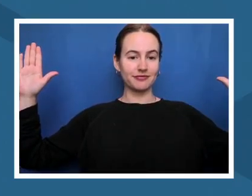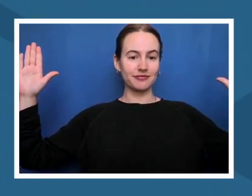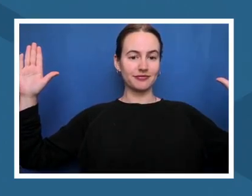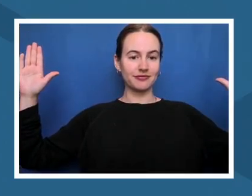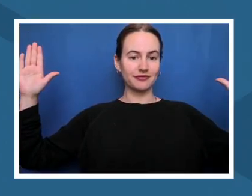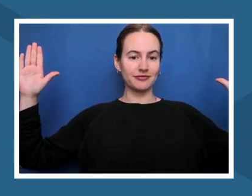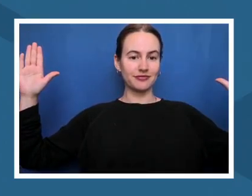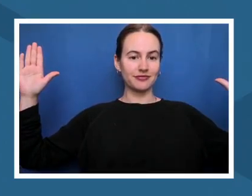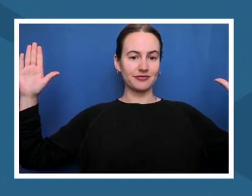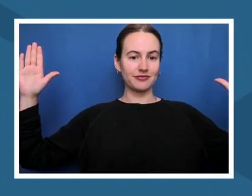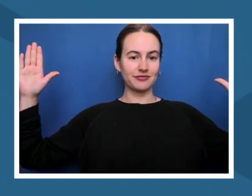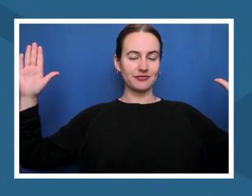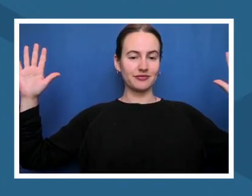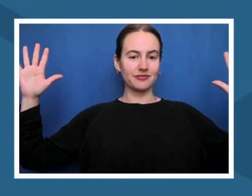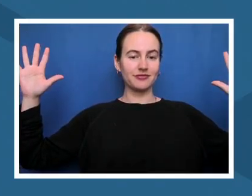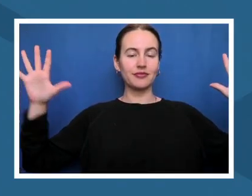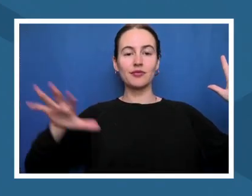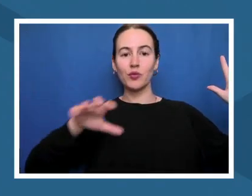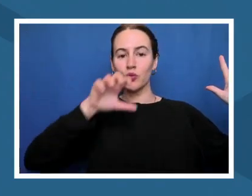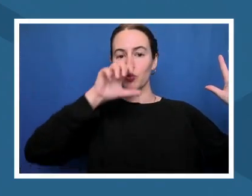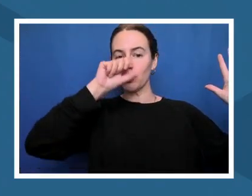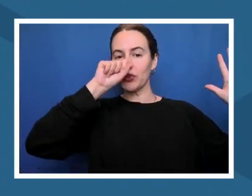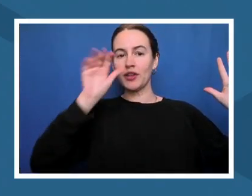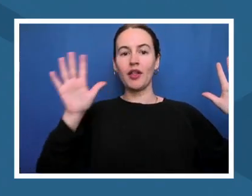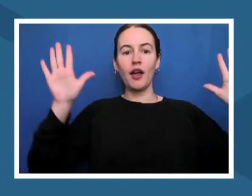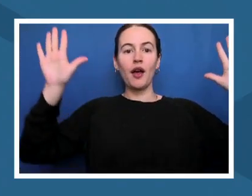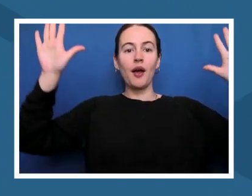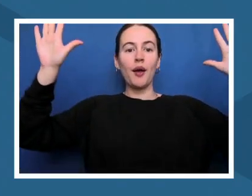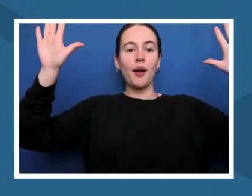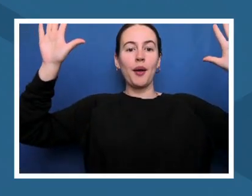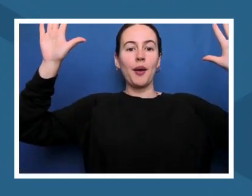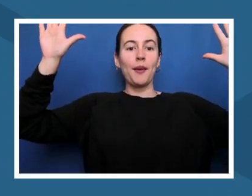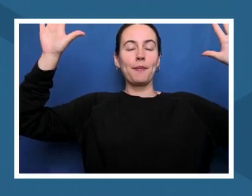inhale up